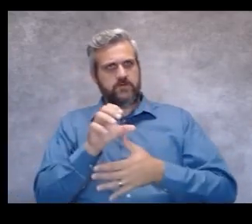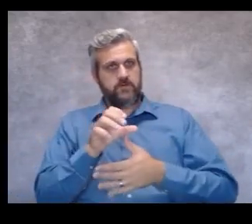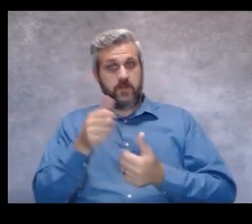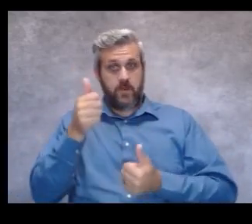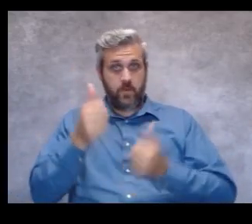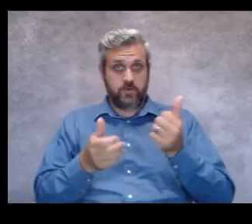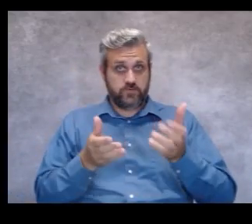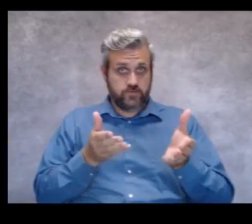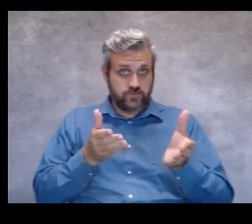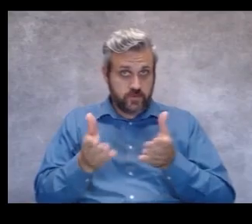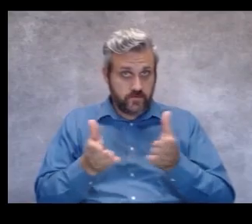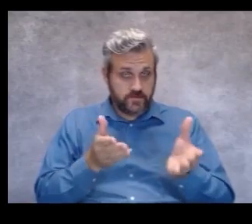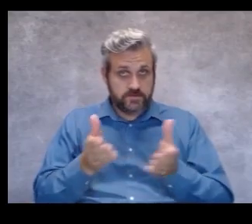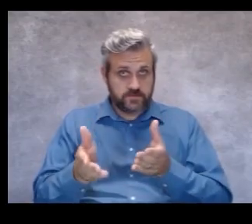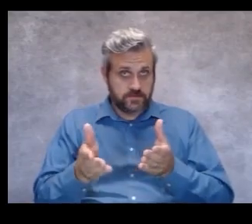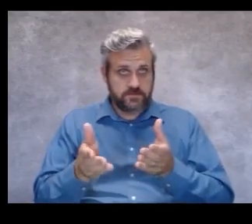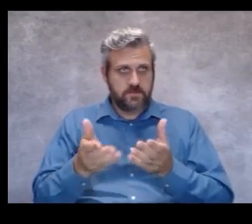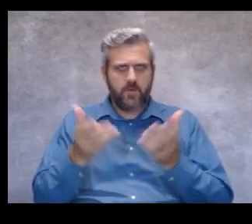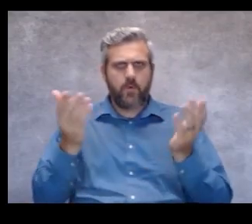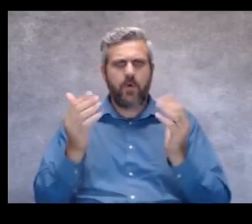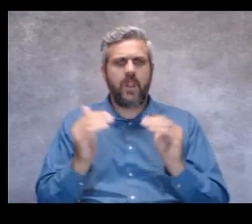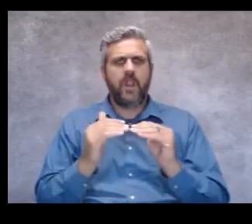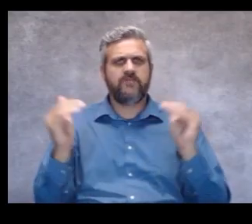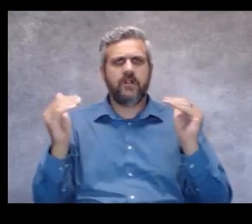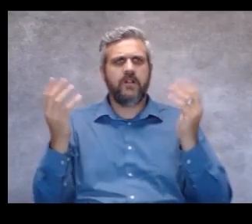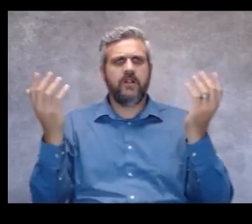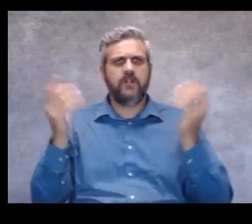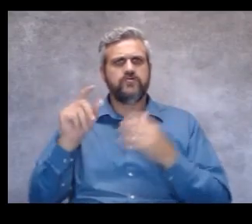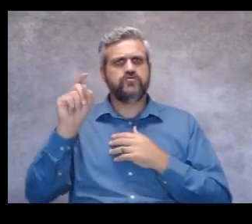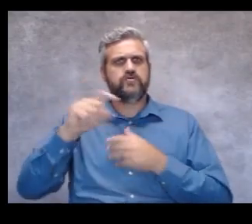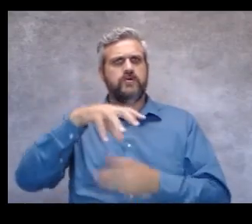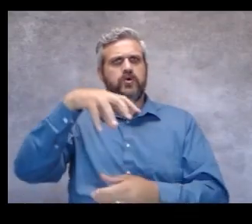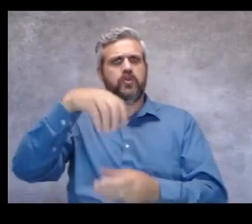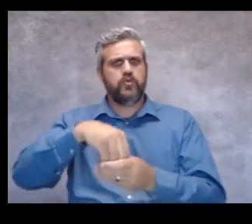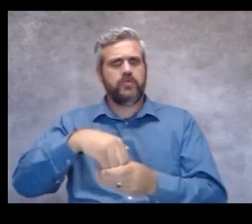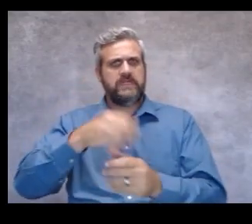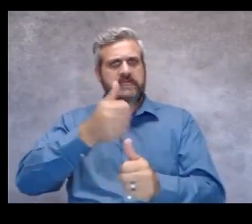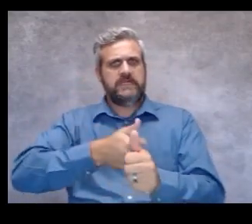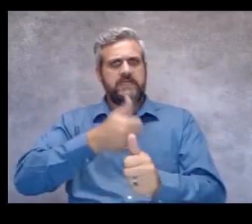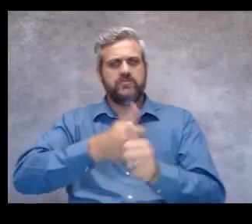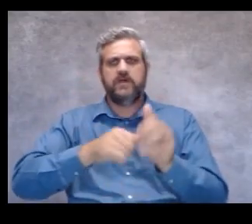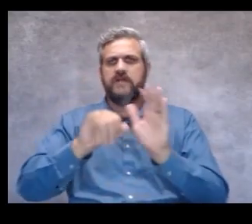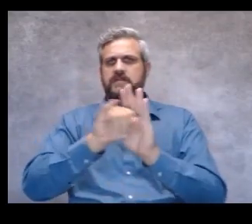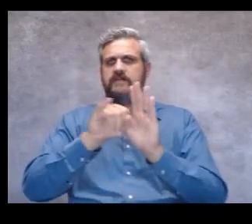and which services at what level shall be included in each identification